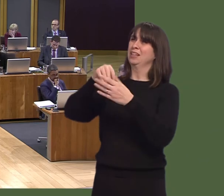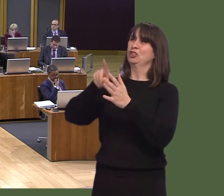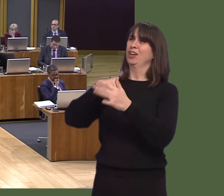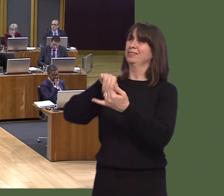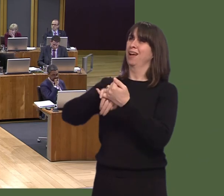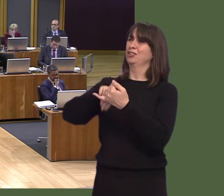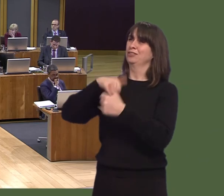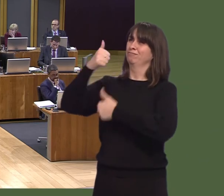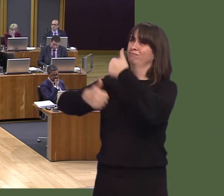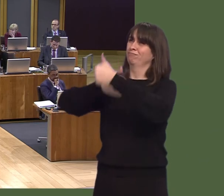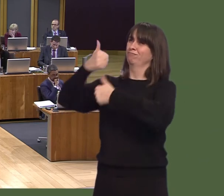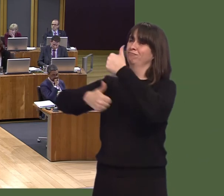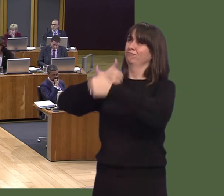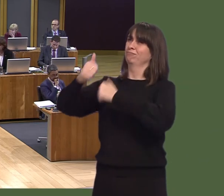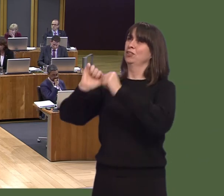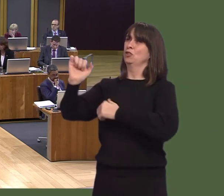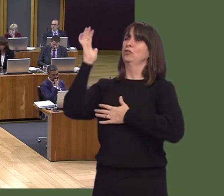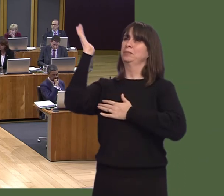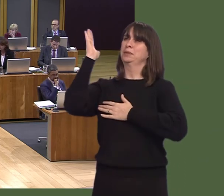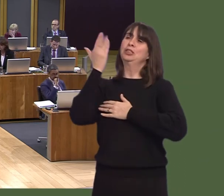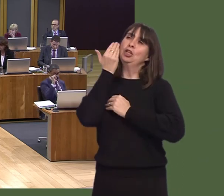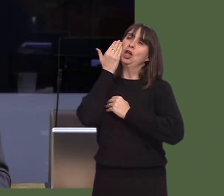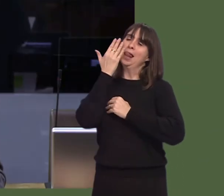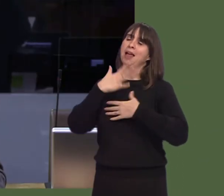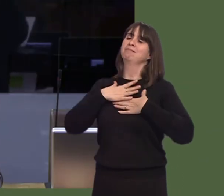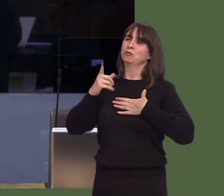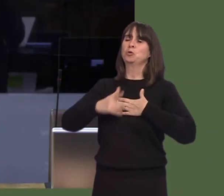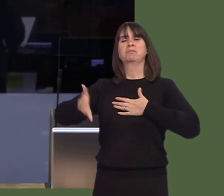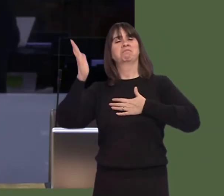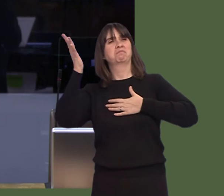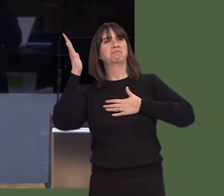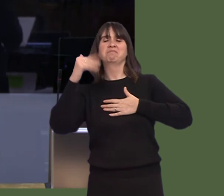on £12,000 per year while some farmers in the south-east of England have become millionaires under this iniquitous regime.